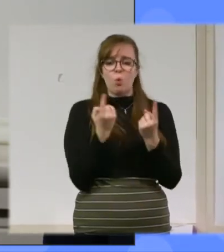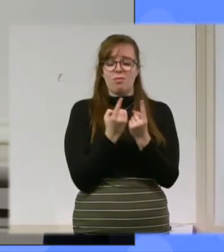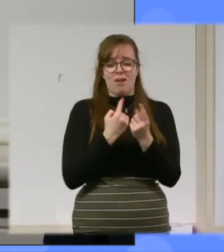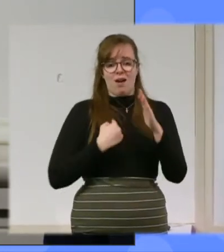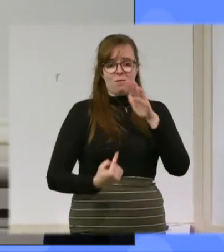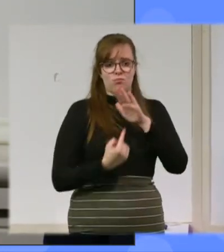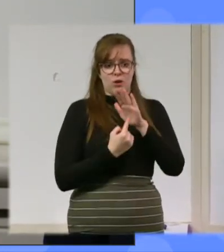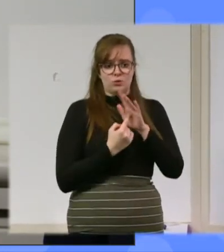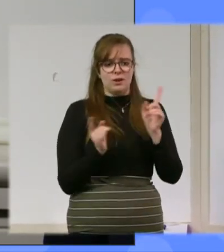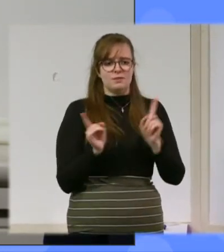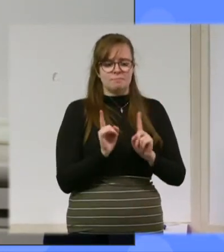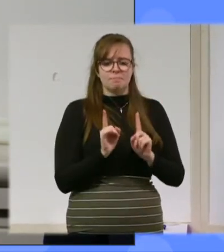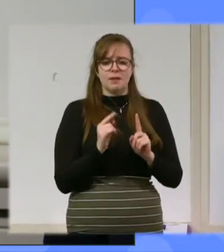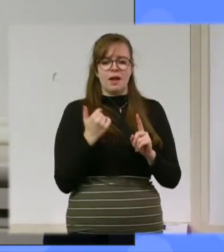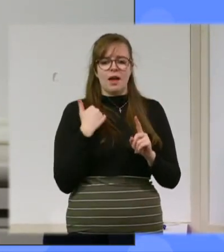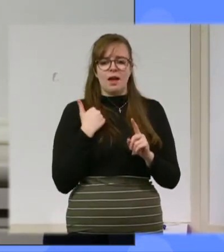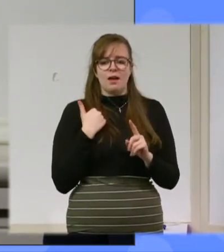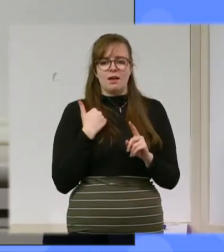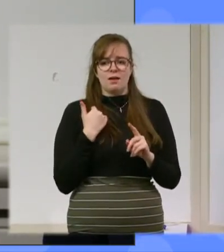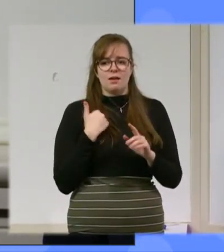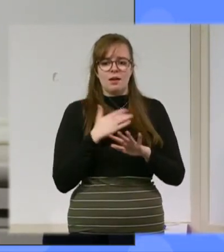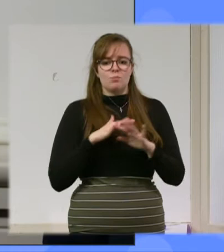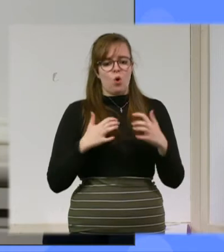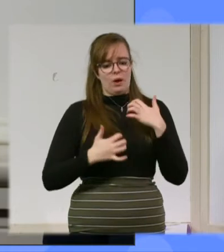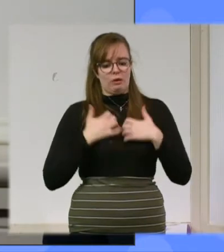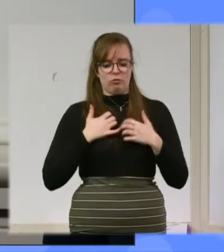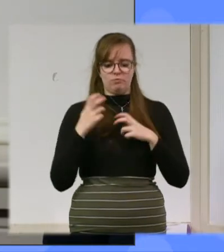not particularly interested in getting into arguments about EU flags flying